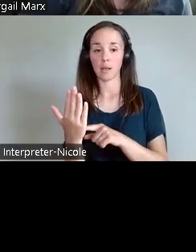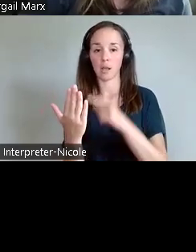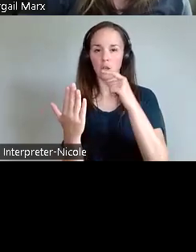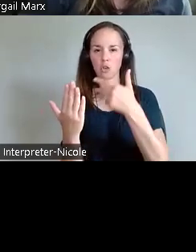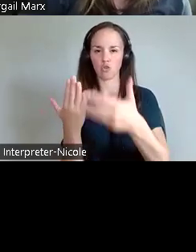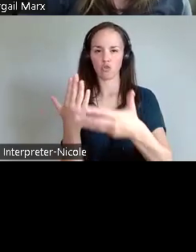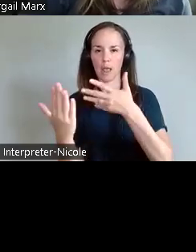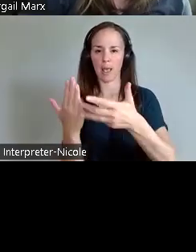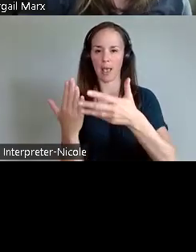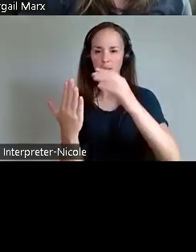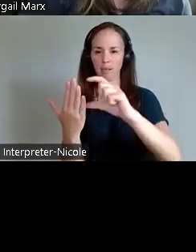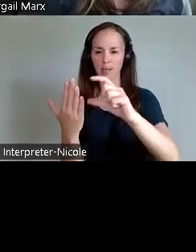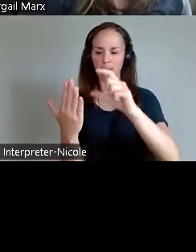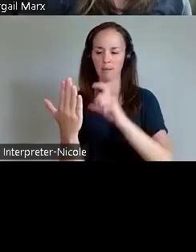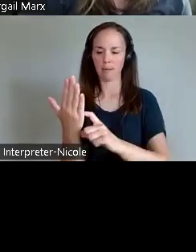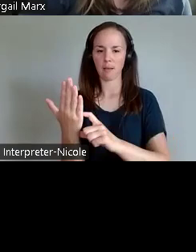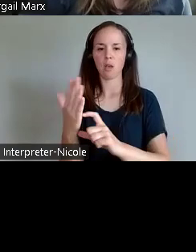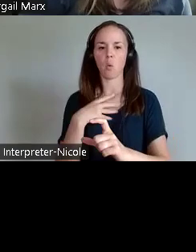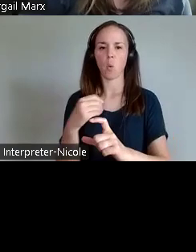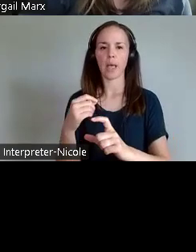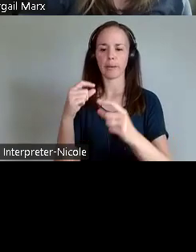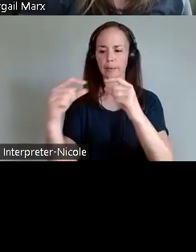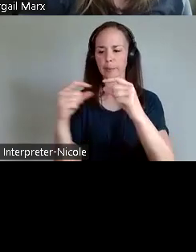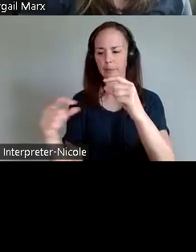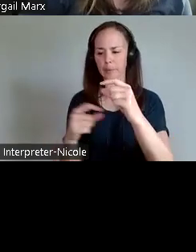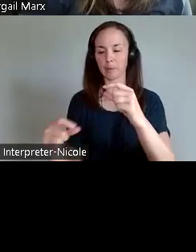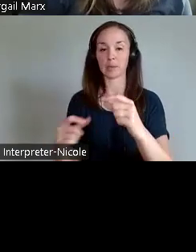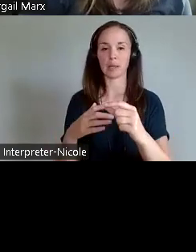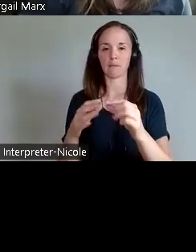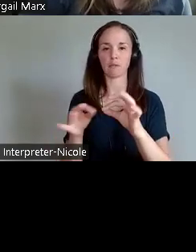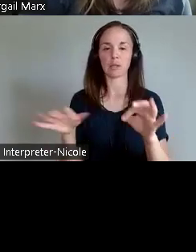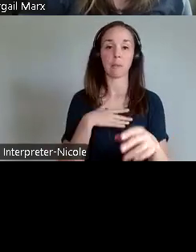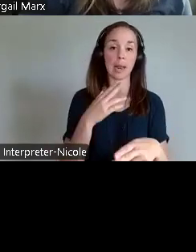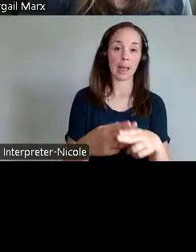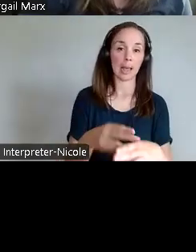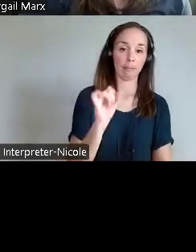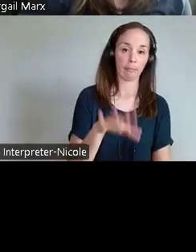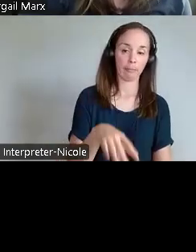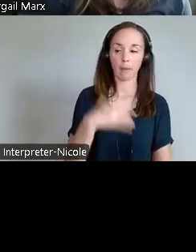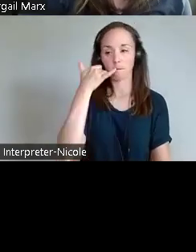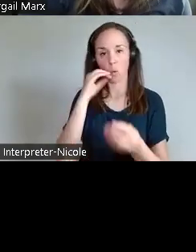are also white but to bees with phrases on them. Like my name is, my phone number is, my email is,